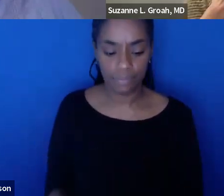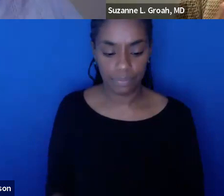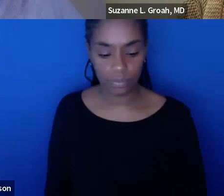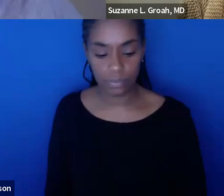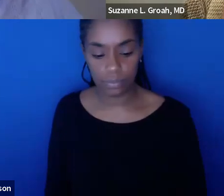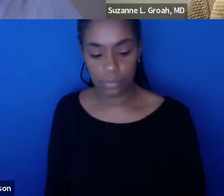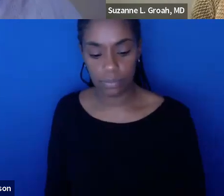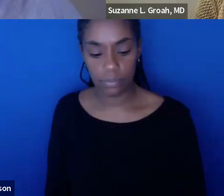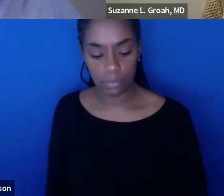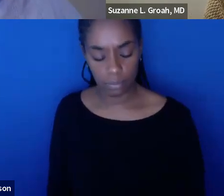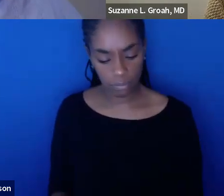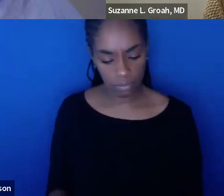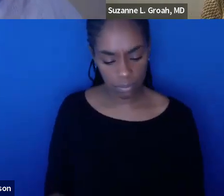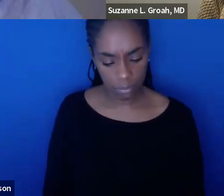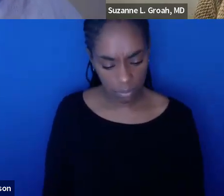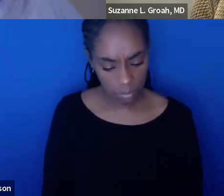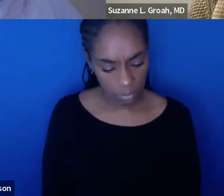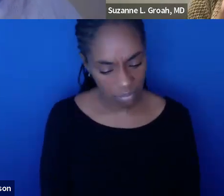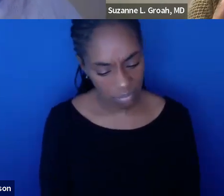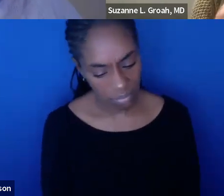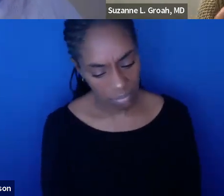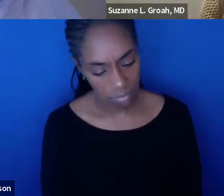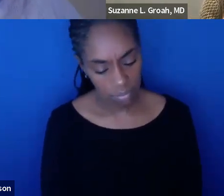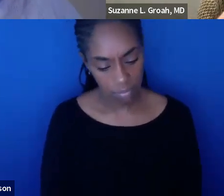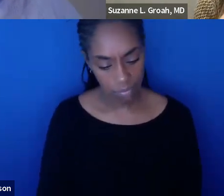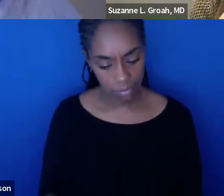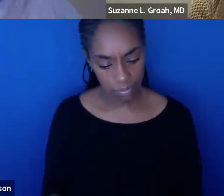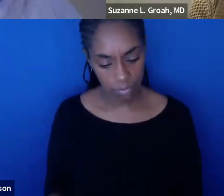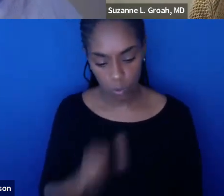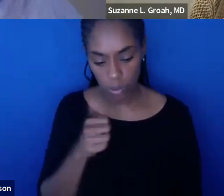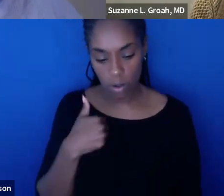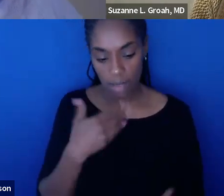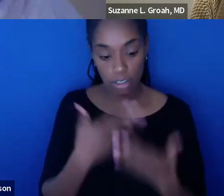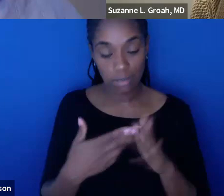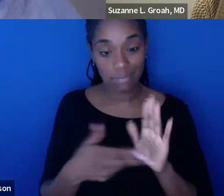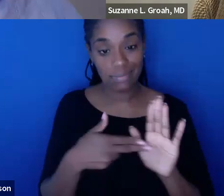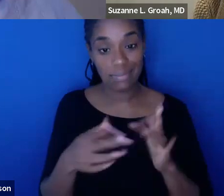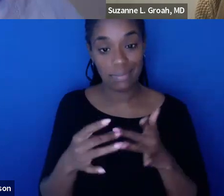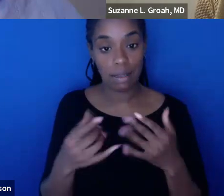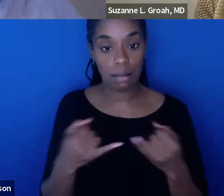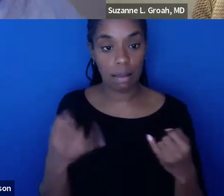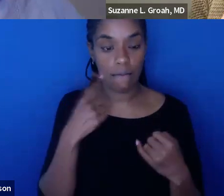In addition to we don’t know, we don't have a good diagnostic guideline for what constitutes the UTI.